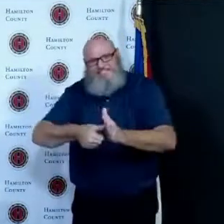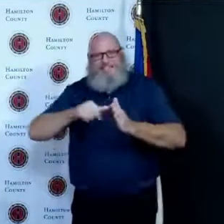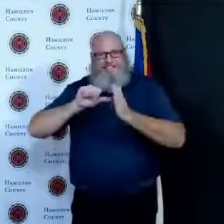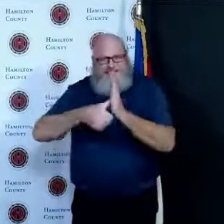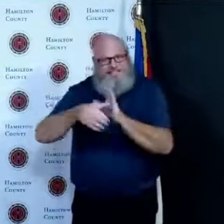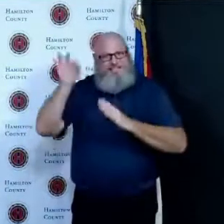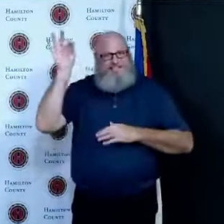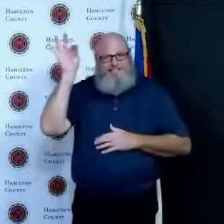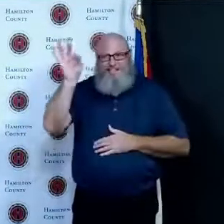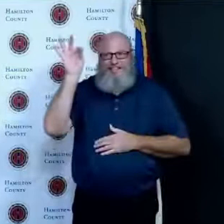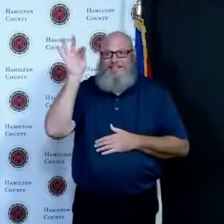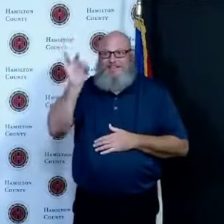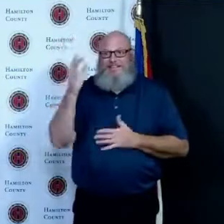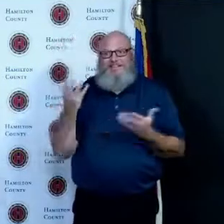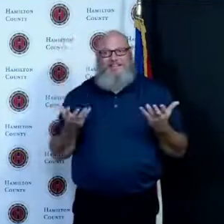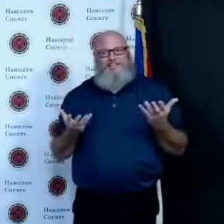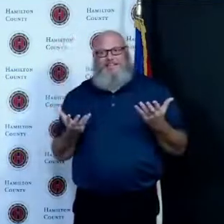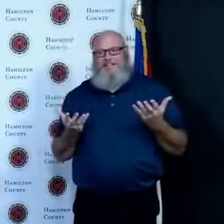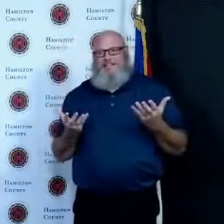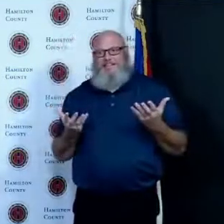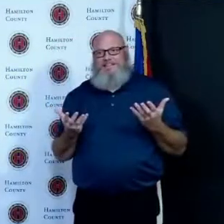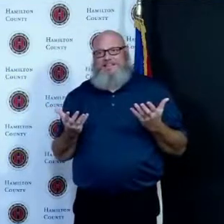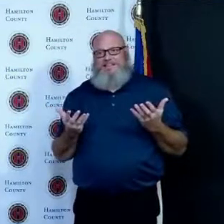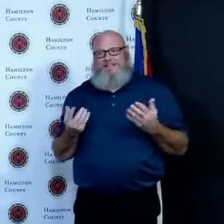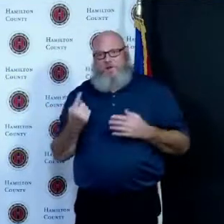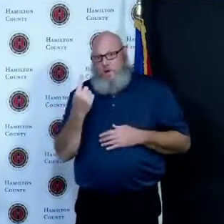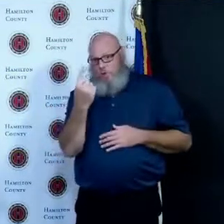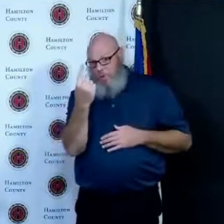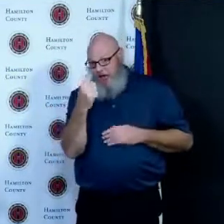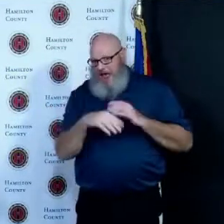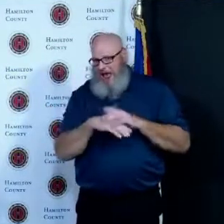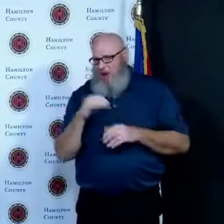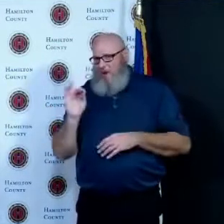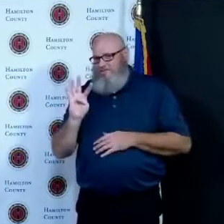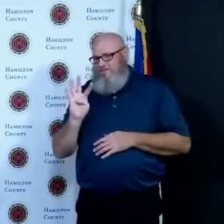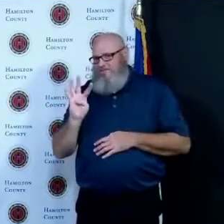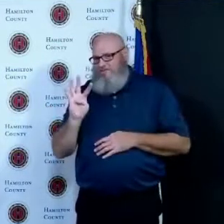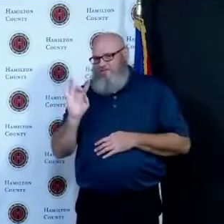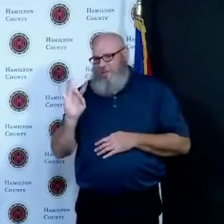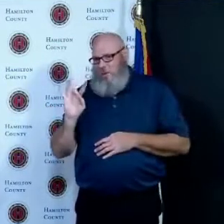vaccine and I'm making sure that our vaccine that we have at Hamilton County Public Health